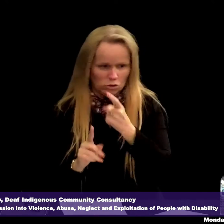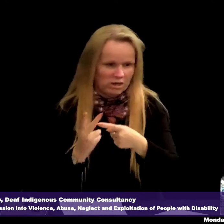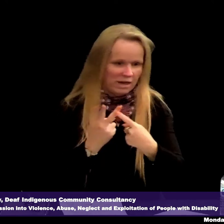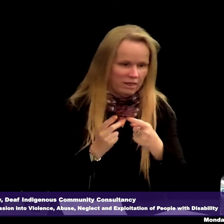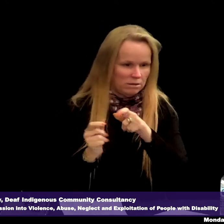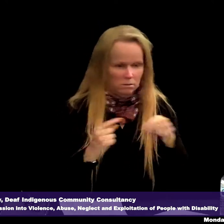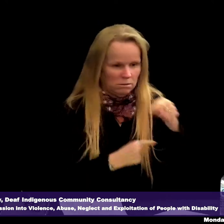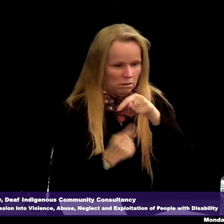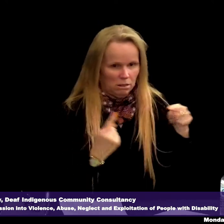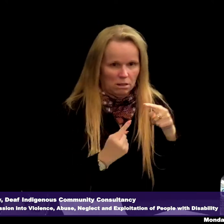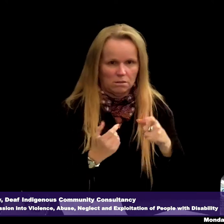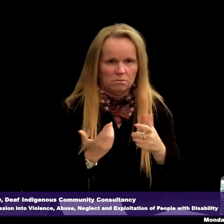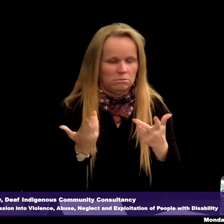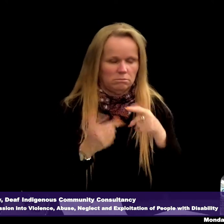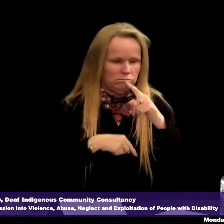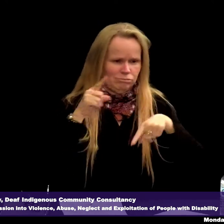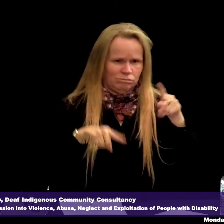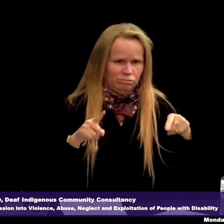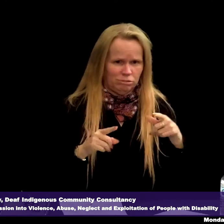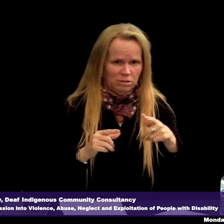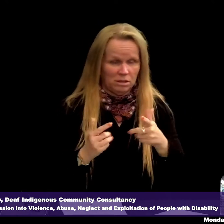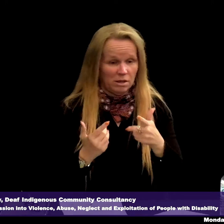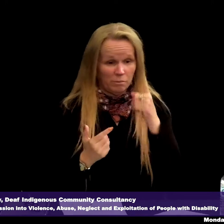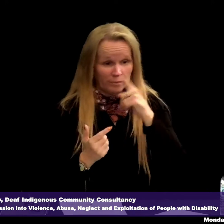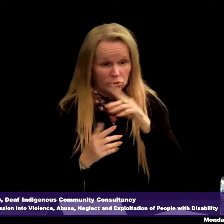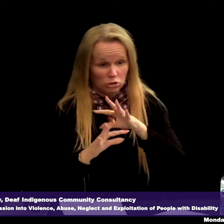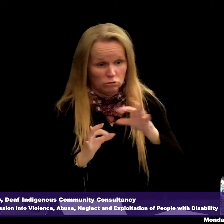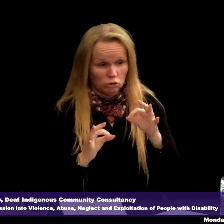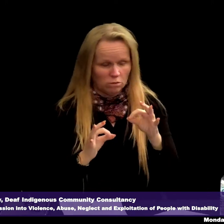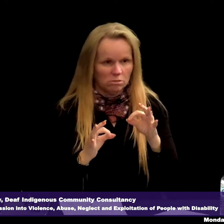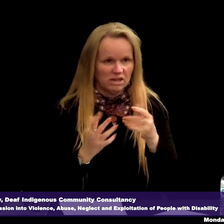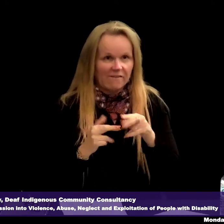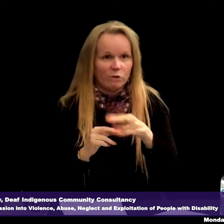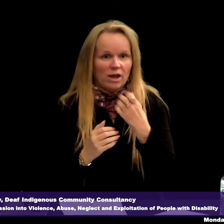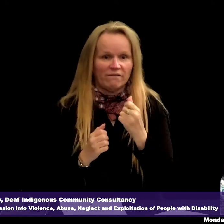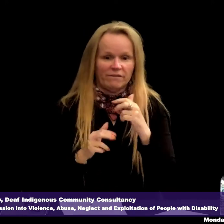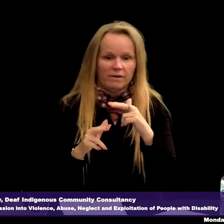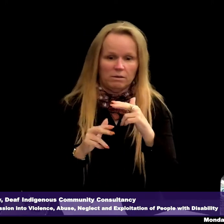So needs might change from one plan review to the next, and what that means is that